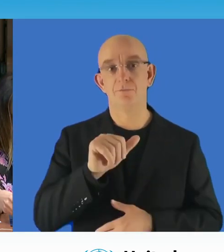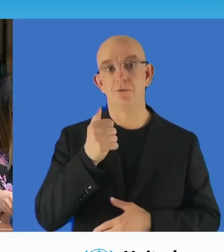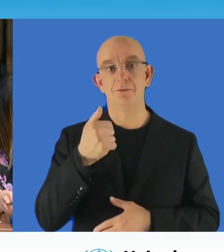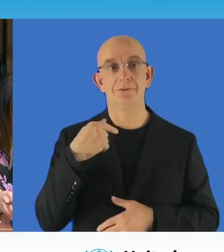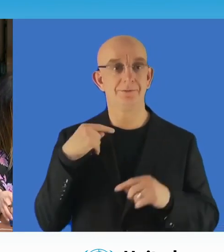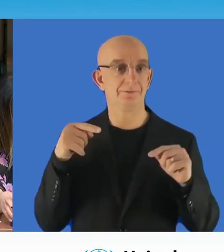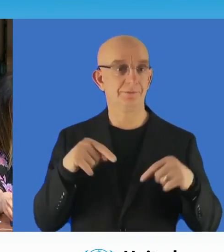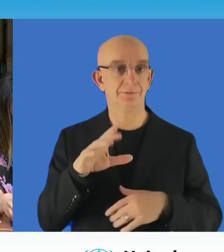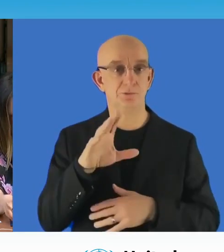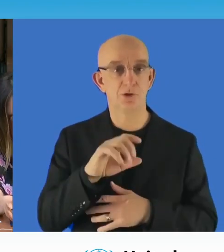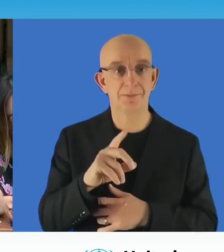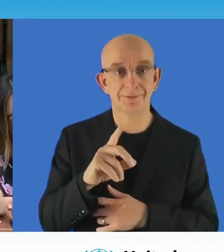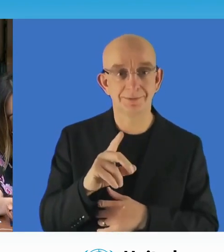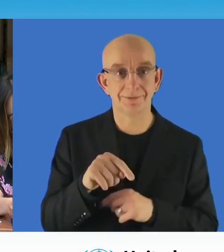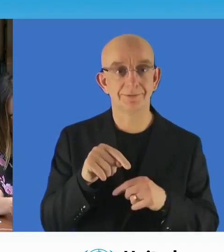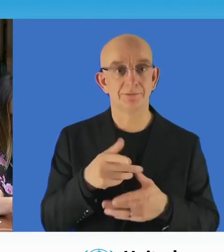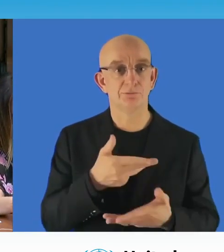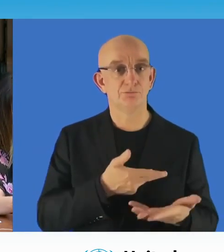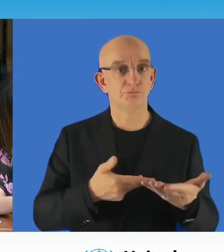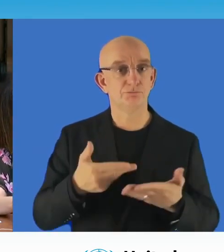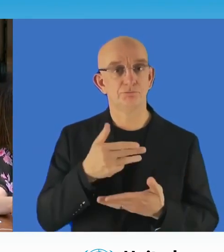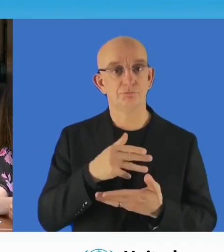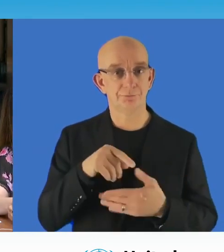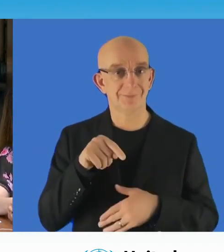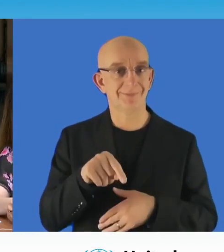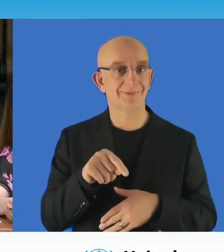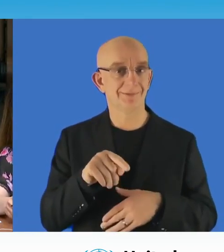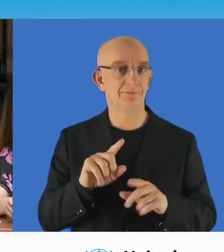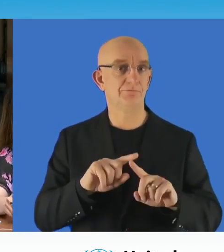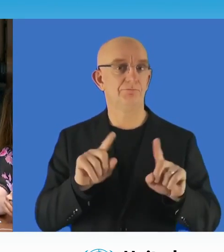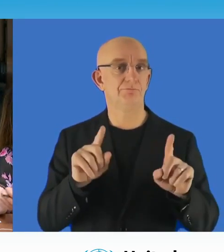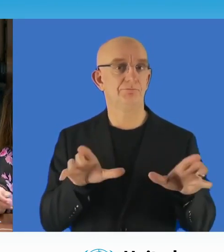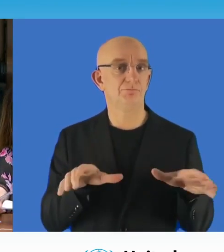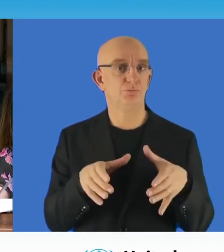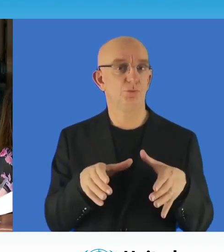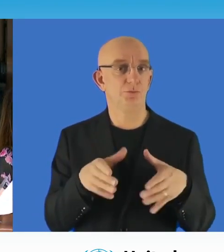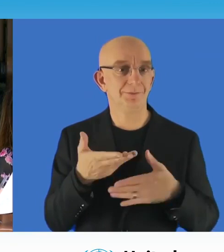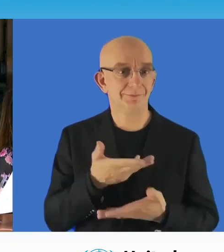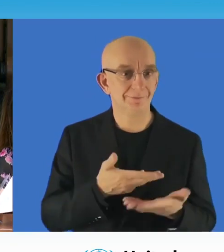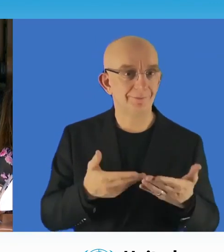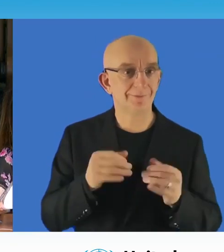the rights of persons with disabilities at the international level dear colleagues this year's